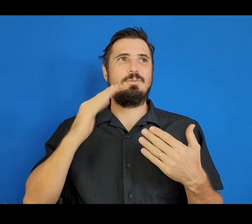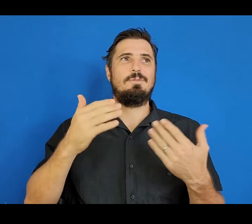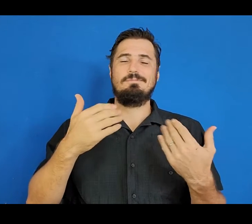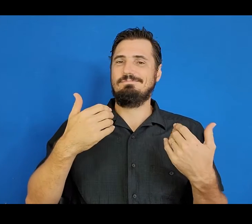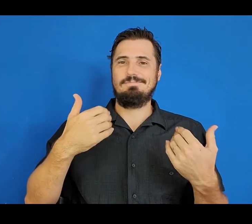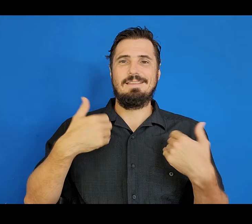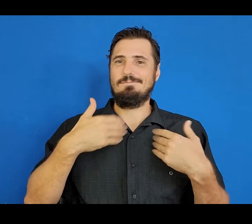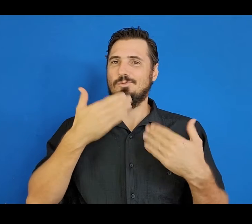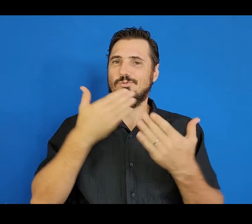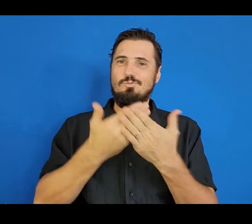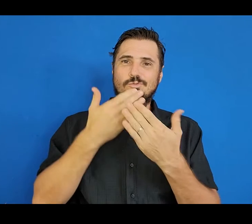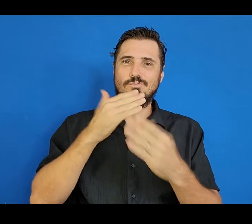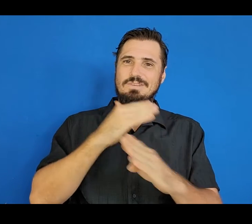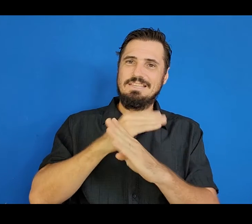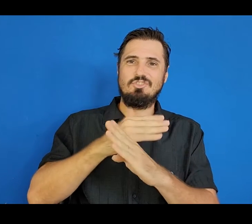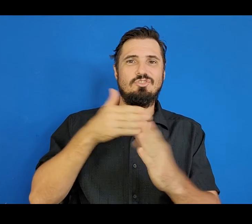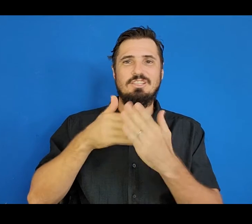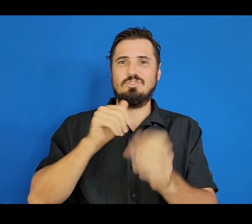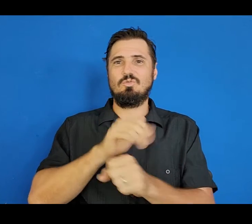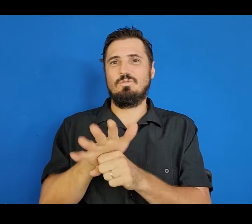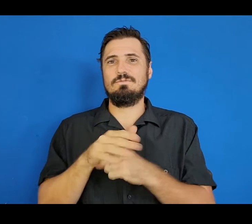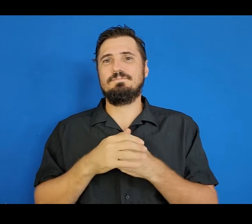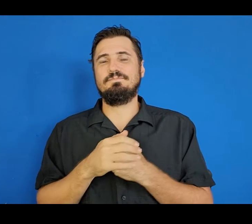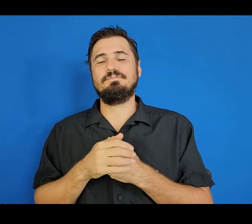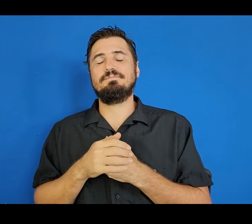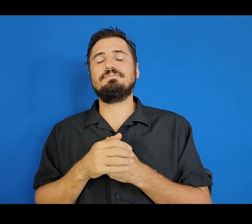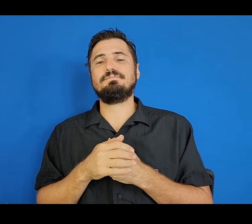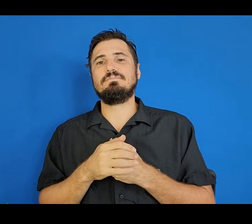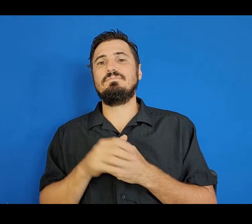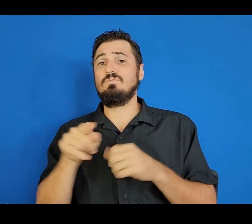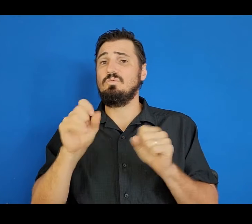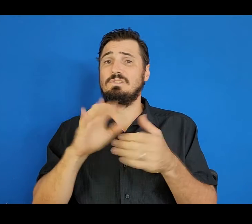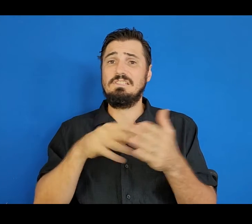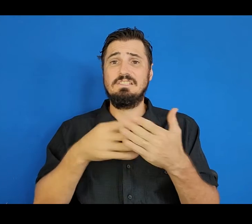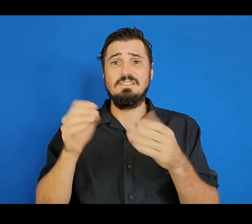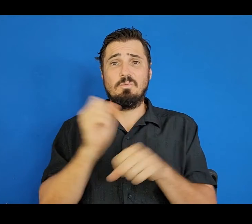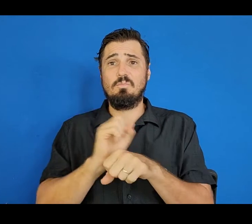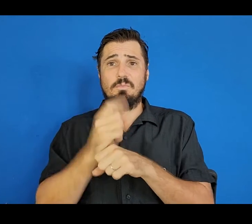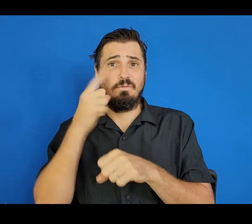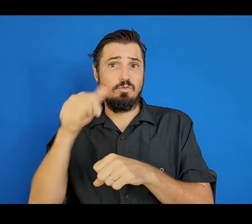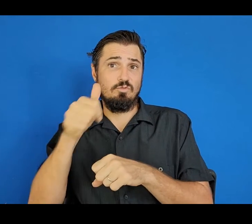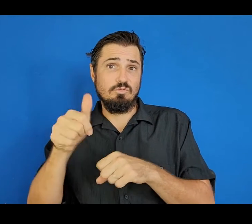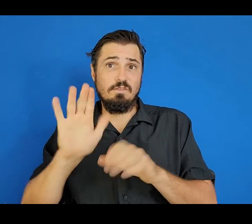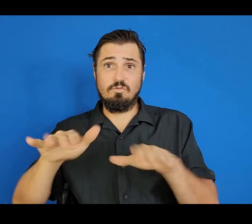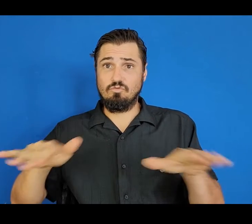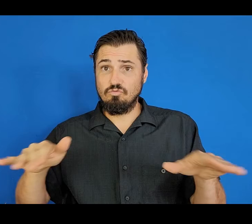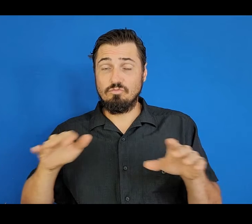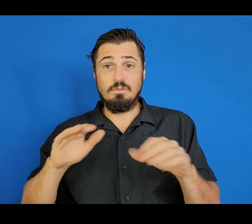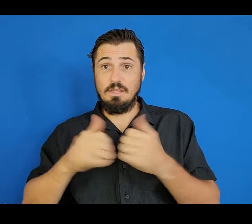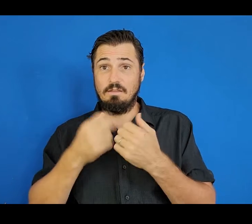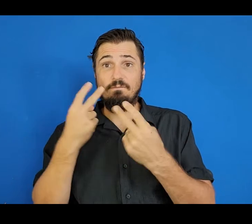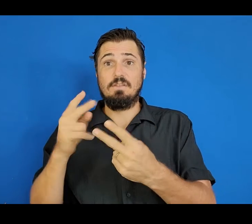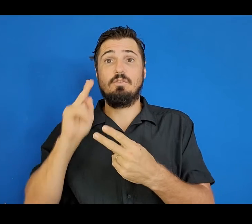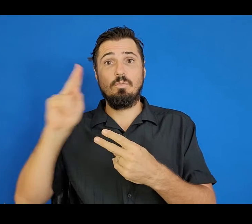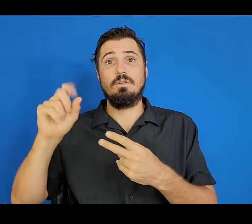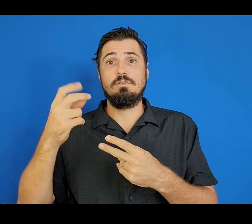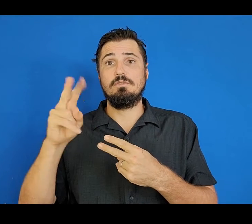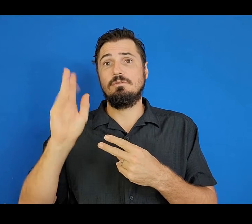You can schedule a vaccine appointment for yourself or your children by visiting Kauai.gov/vaccine